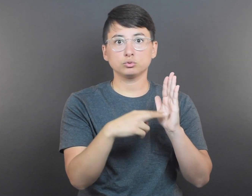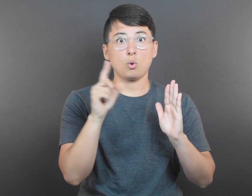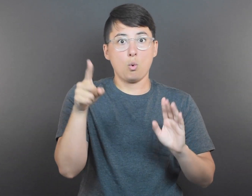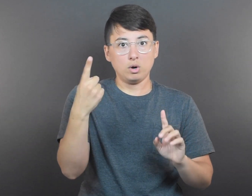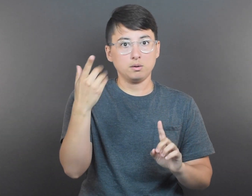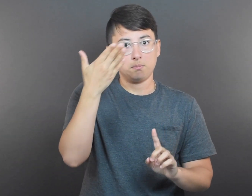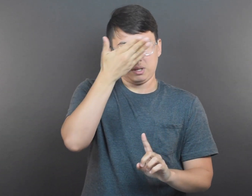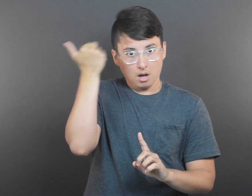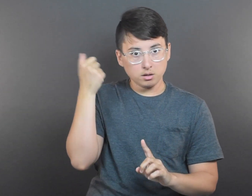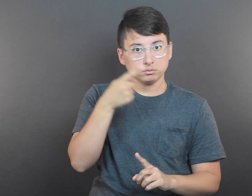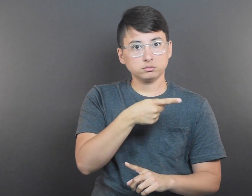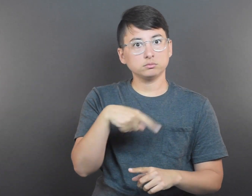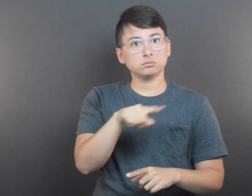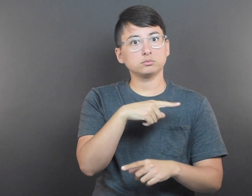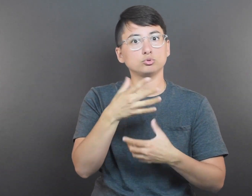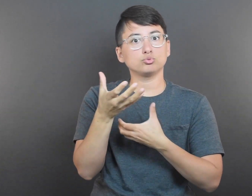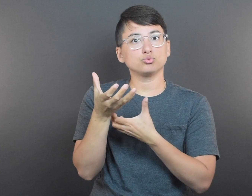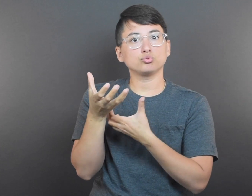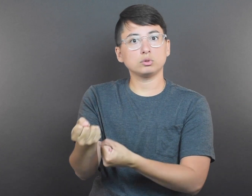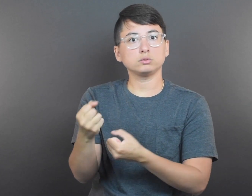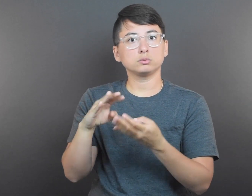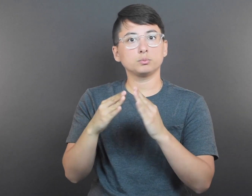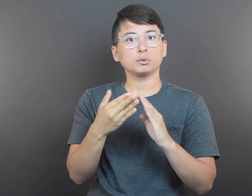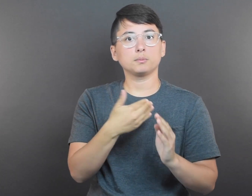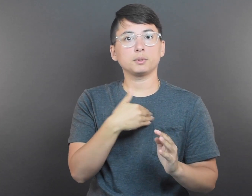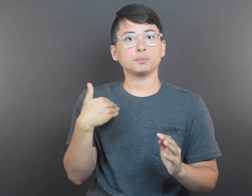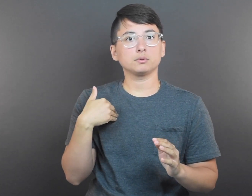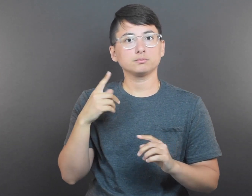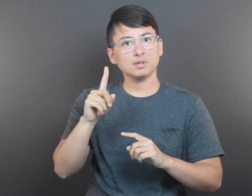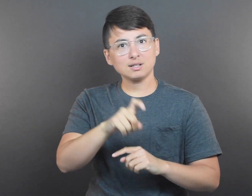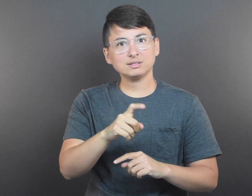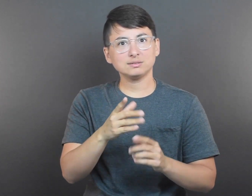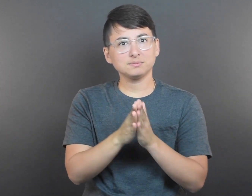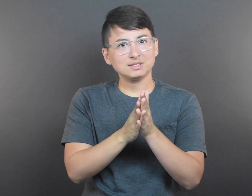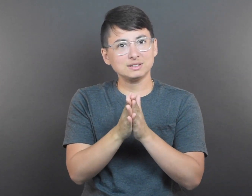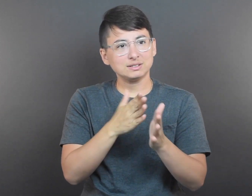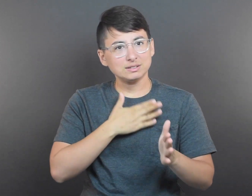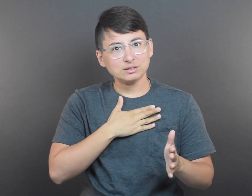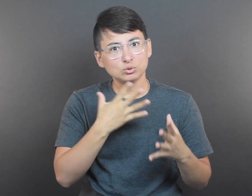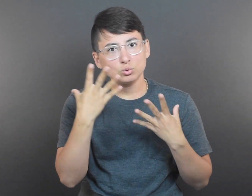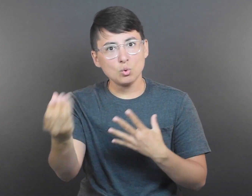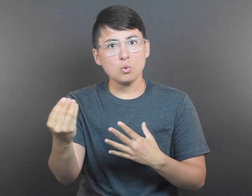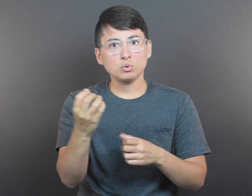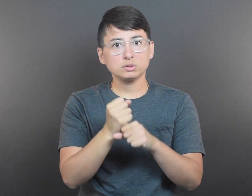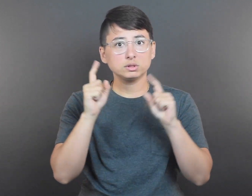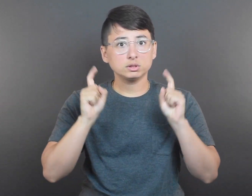leaders asked them to call.